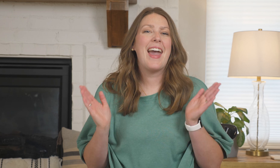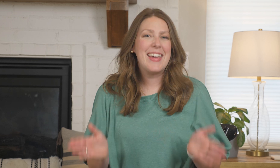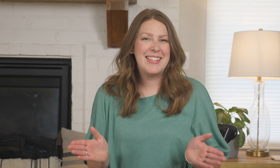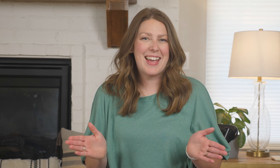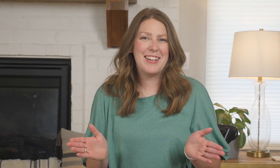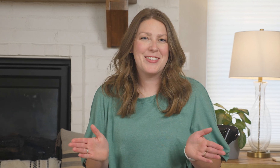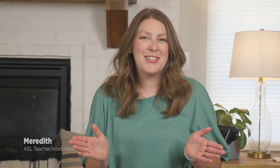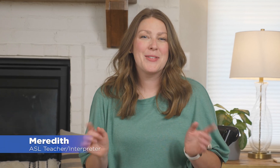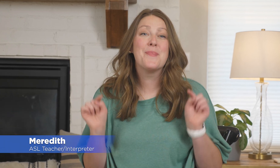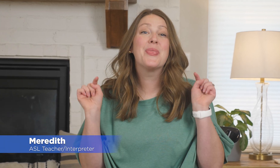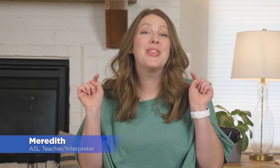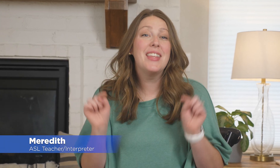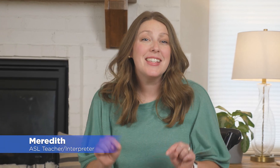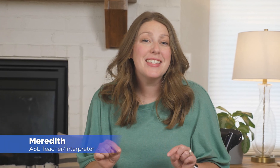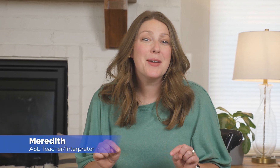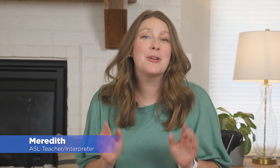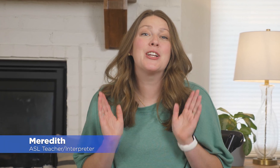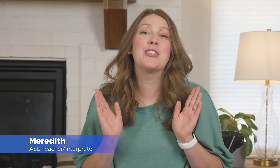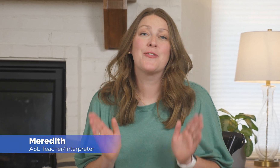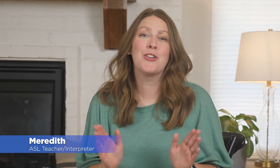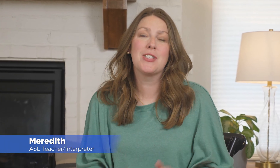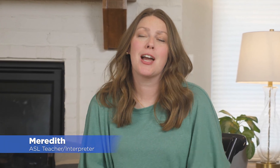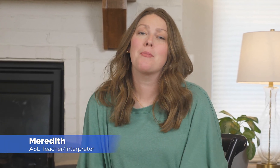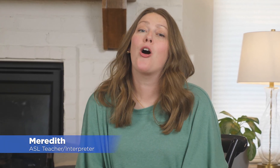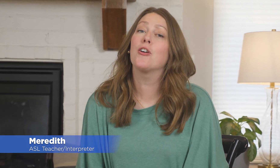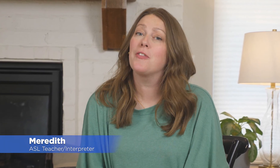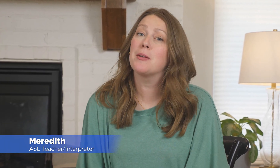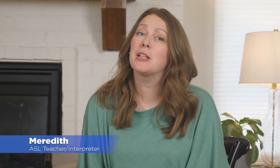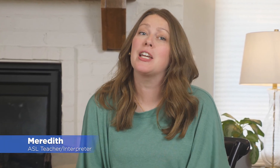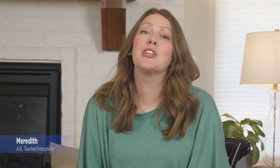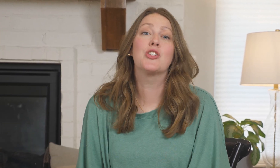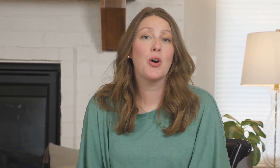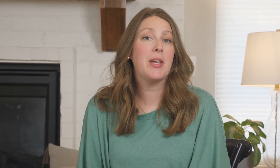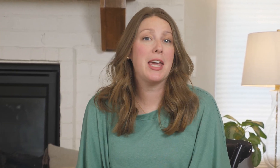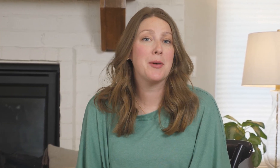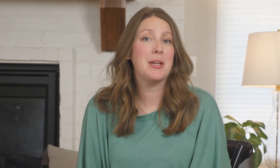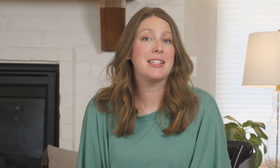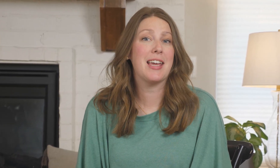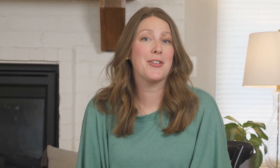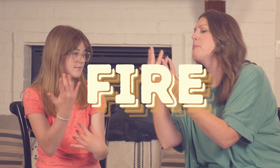Hey, signers. This summer is the first time our family is going camping together.